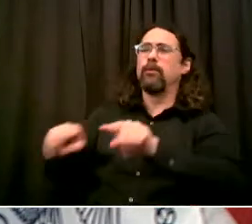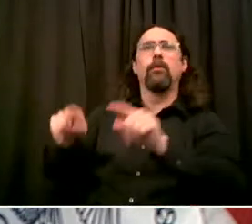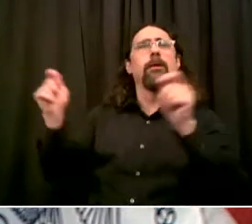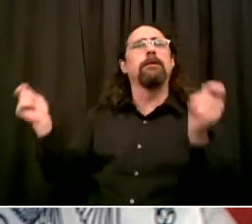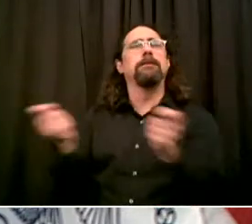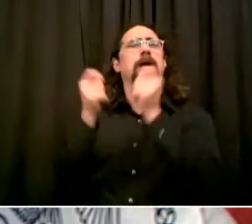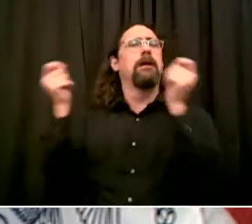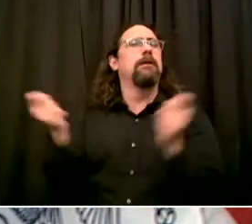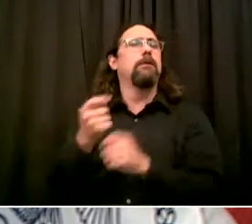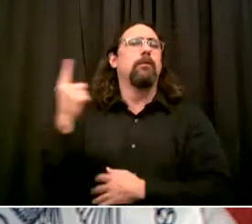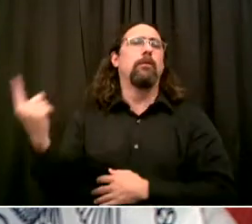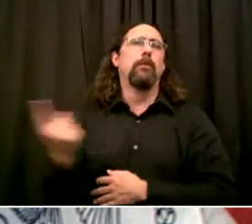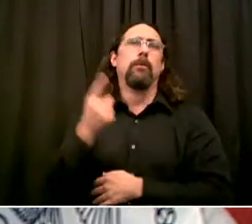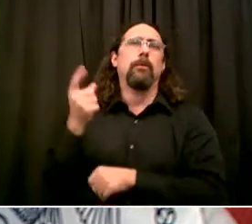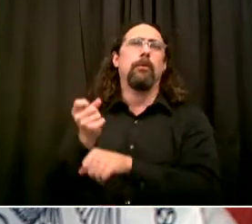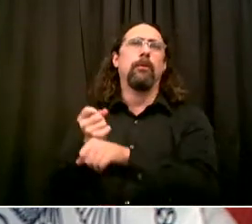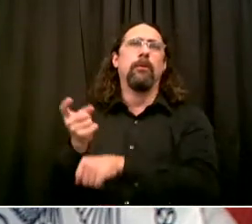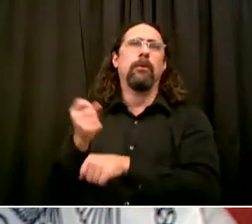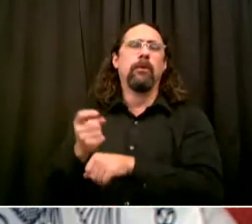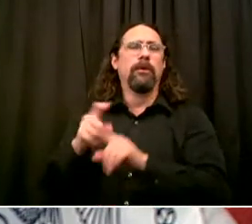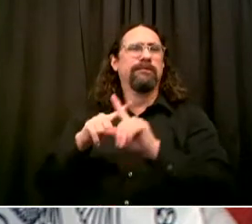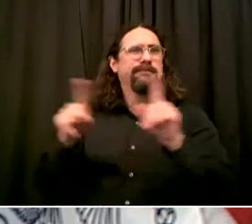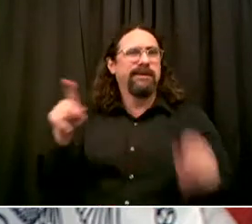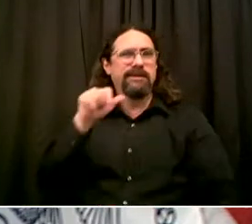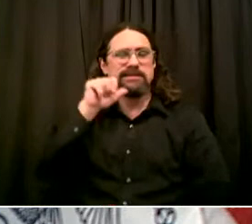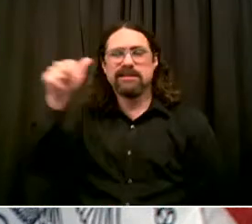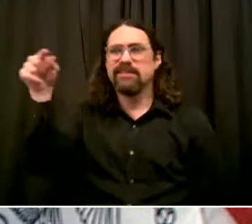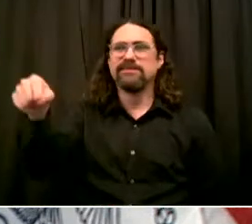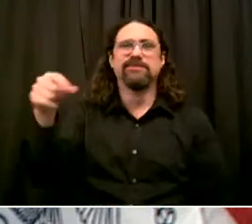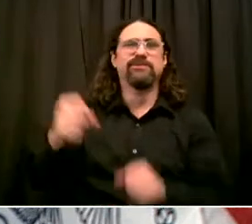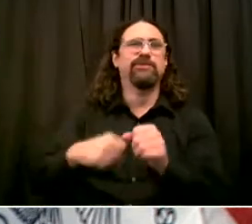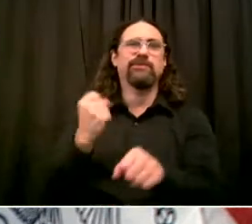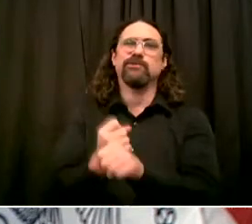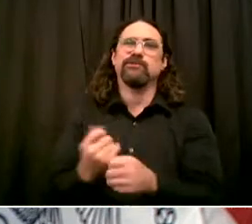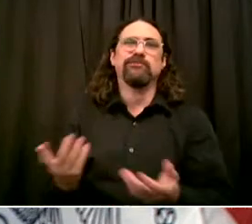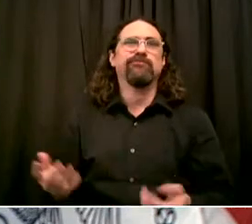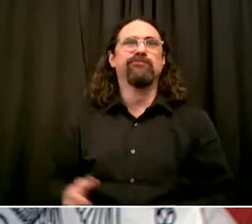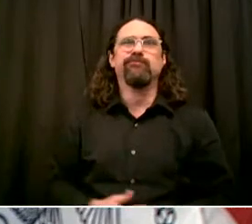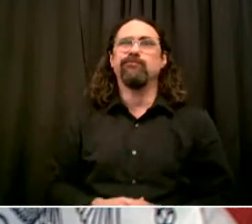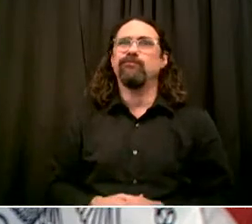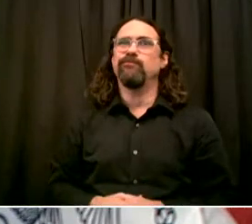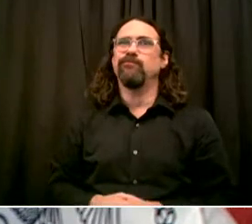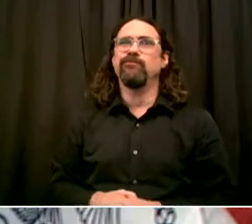AROUND THE COUNTRY, AROUND HTE E ORWLD. THE A BEAUTIFUL TIME OF YEAR. THIS JUST ISN'T OUR REALITY THIS YEAR.